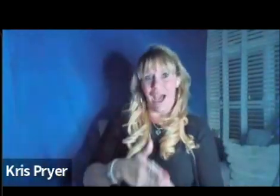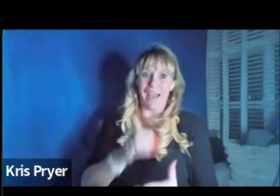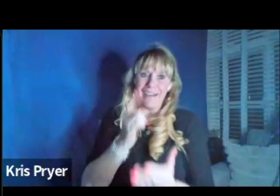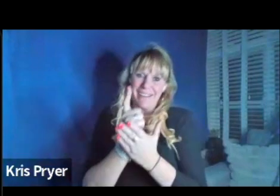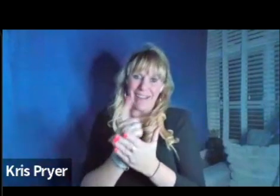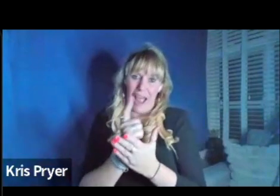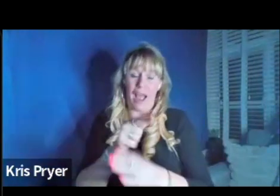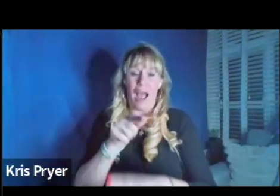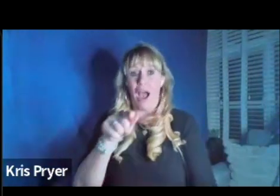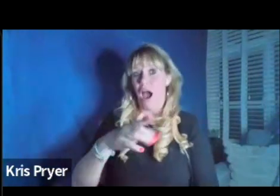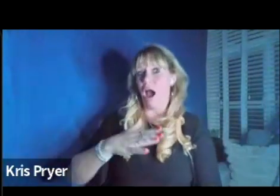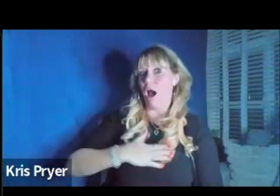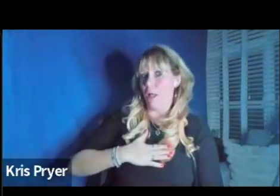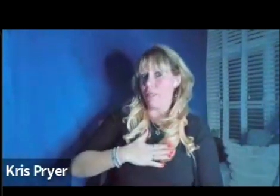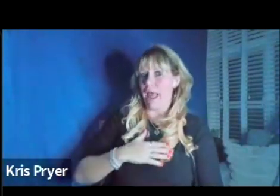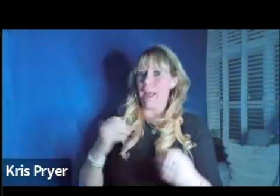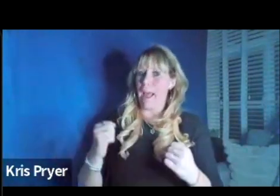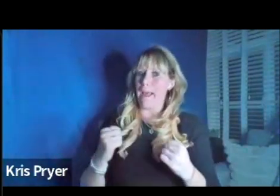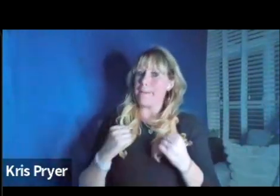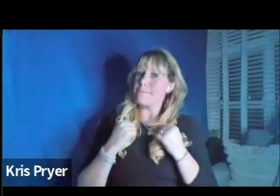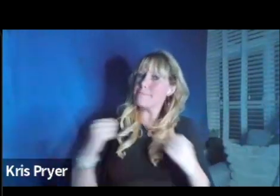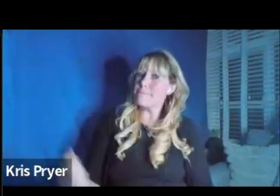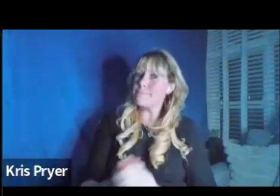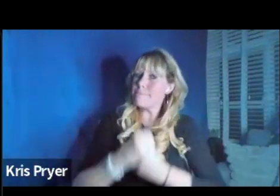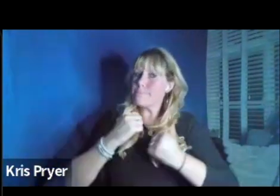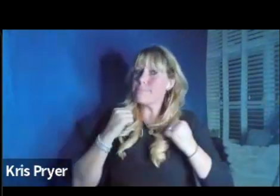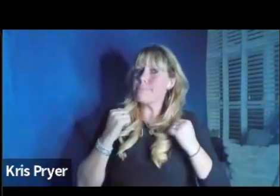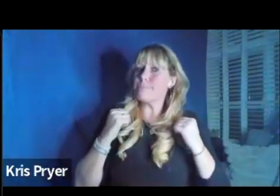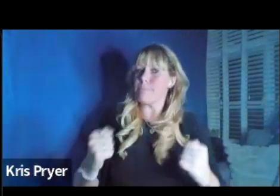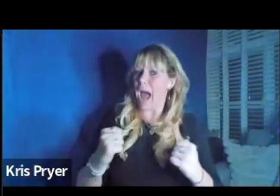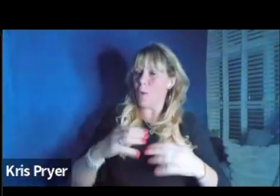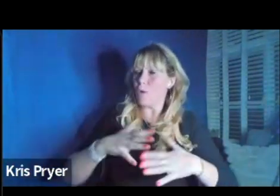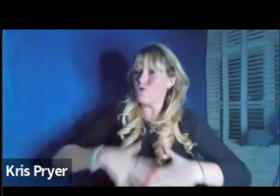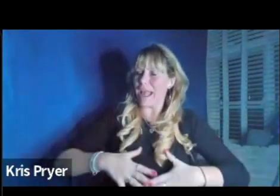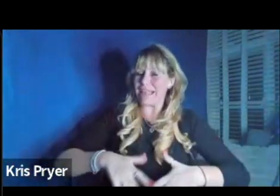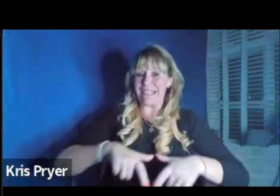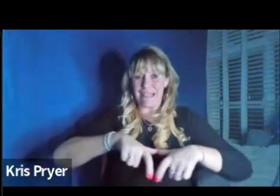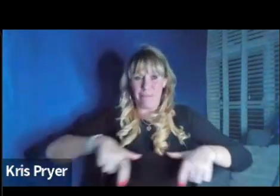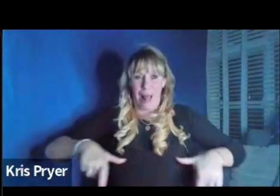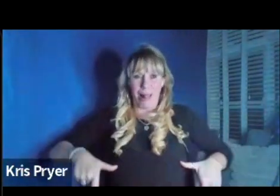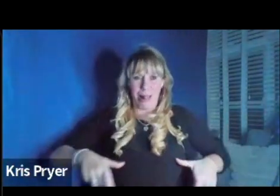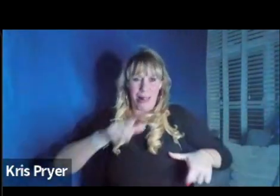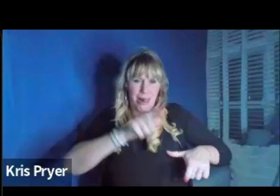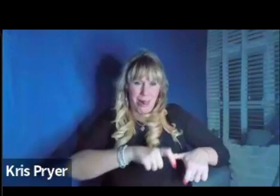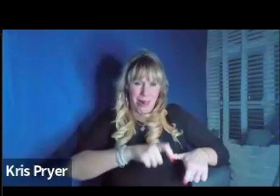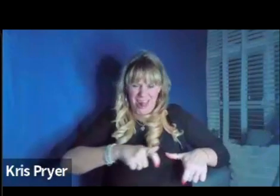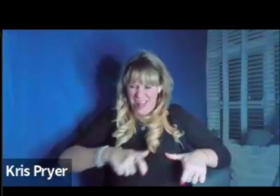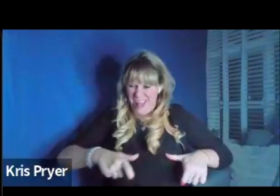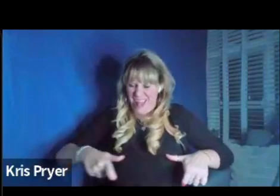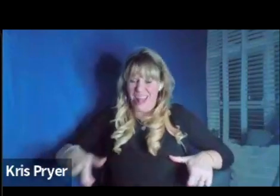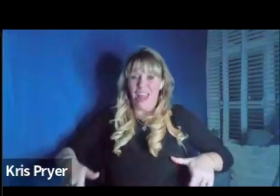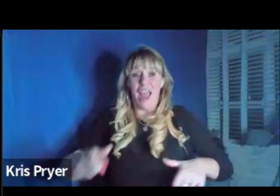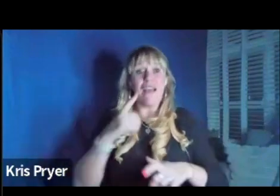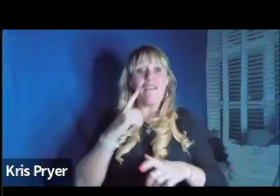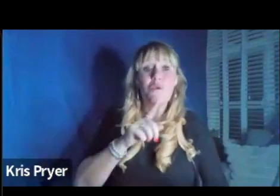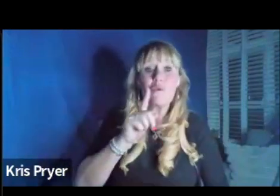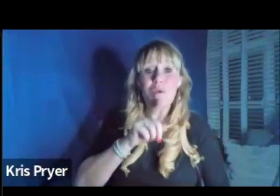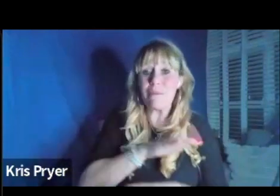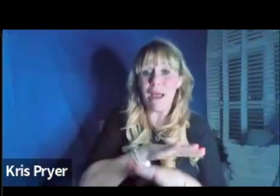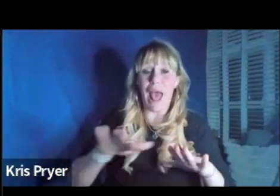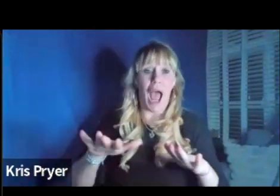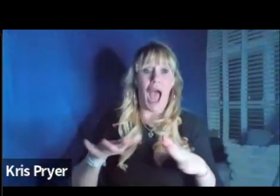I want a diesel dyke who drives a bus or a truck